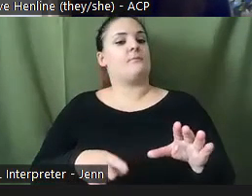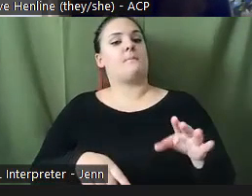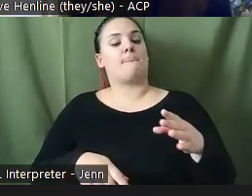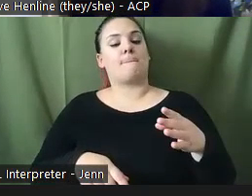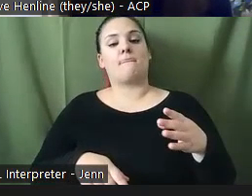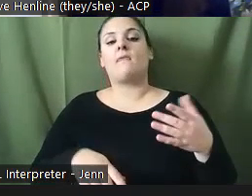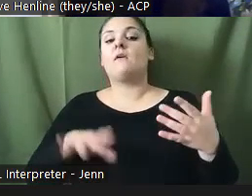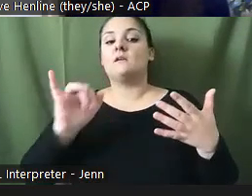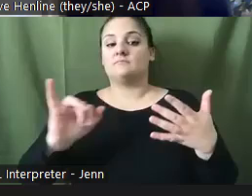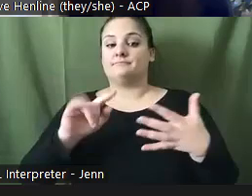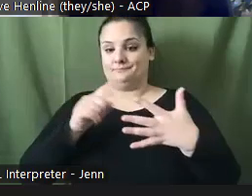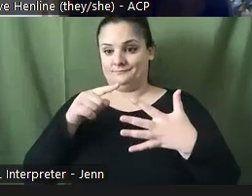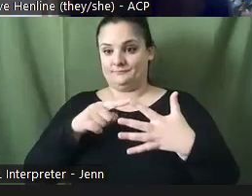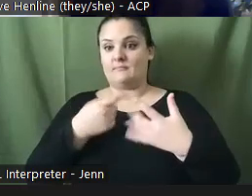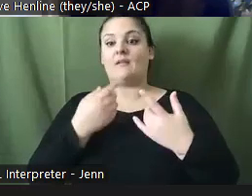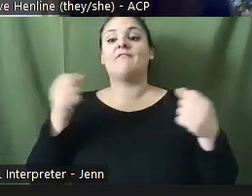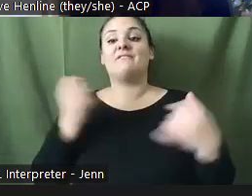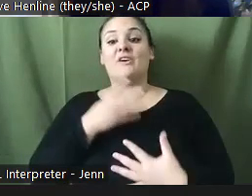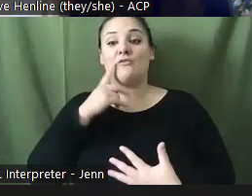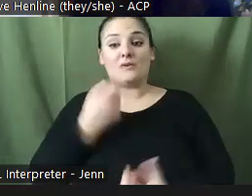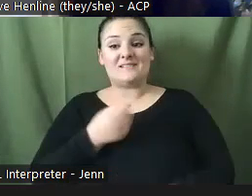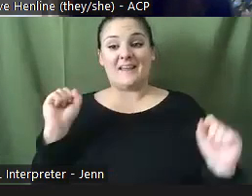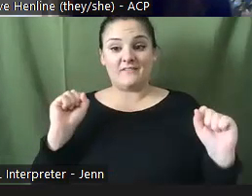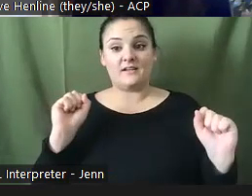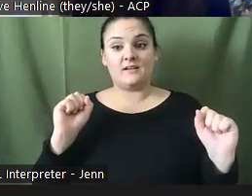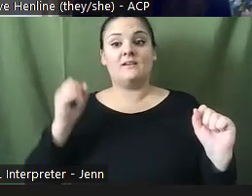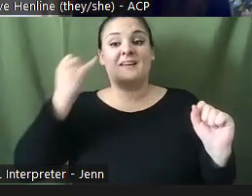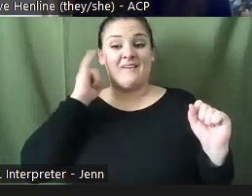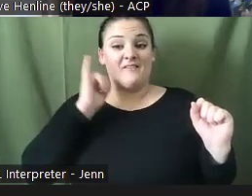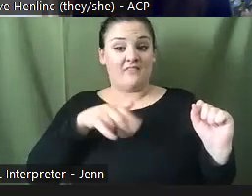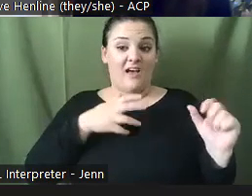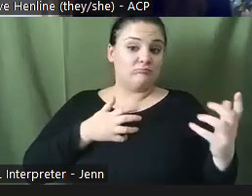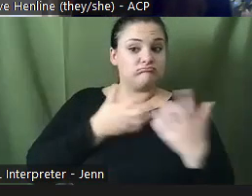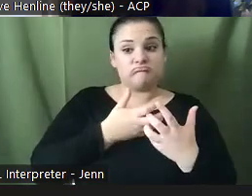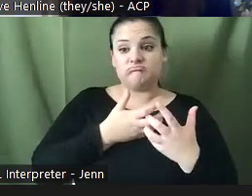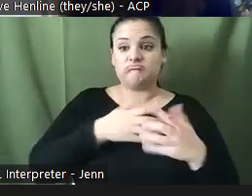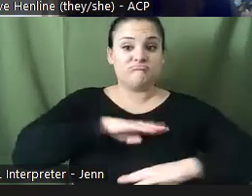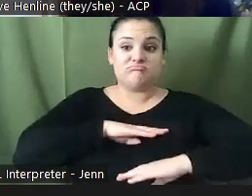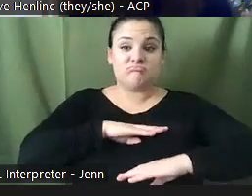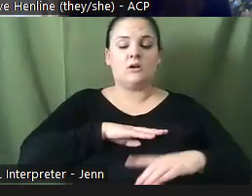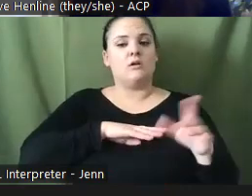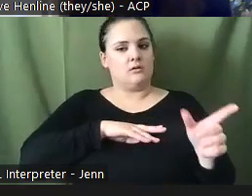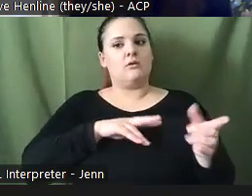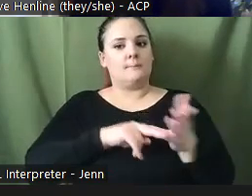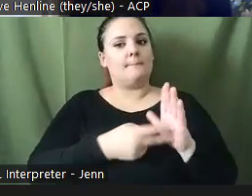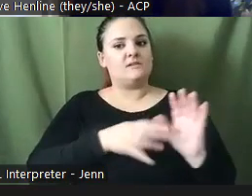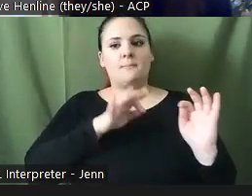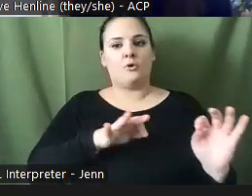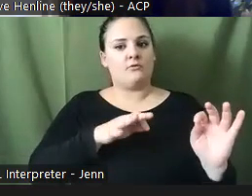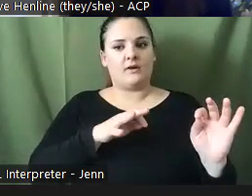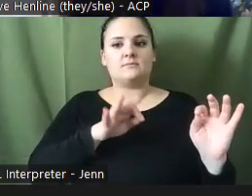the fear for safety they are an appropriate person to apply. If they are feeling harassed and maybe,